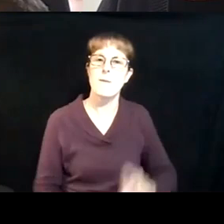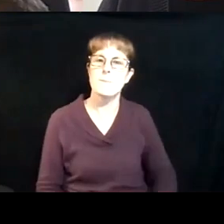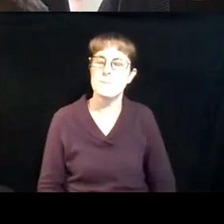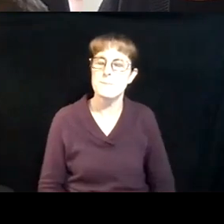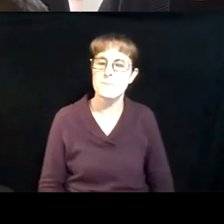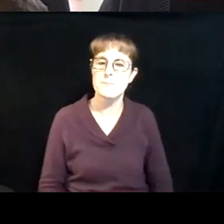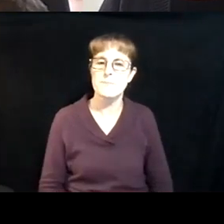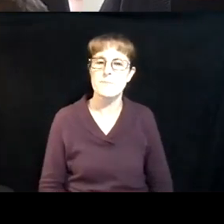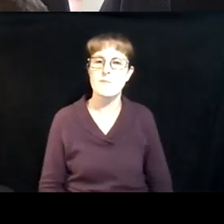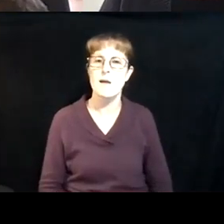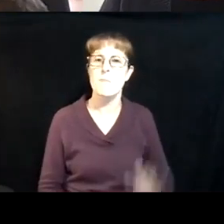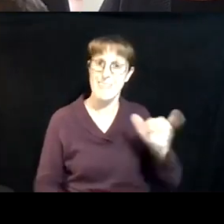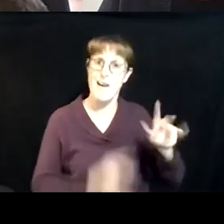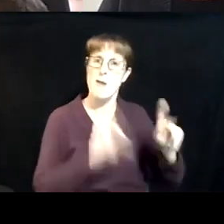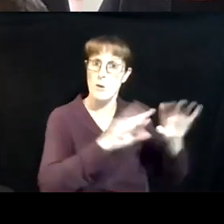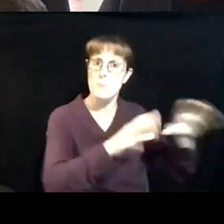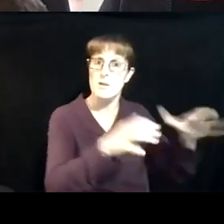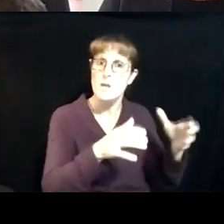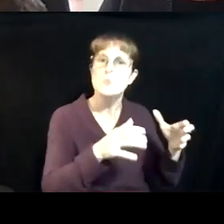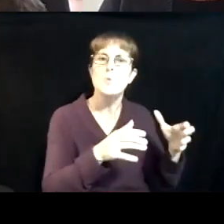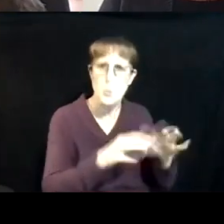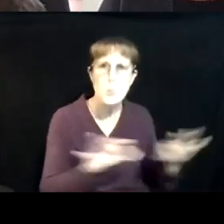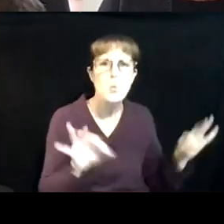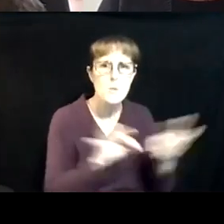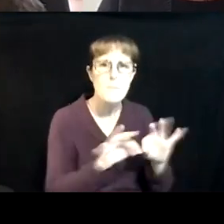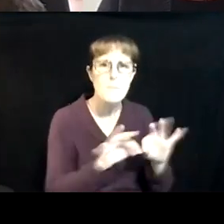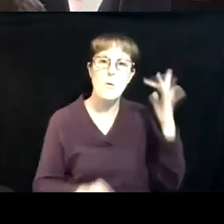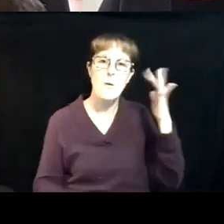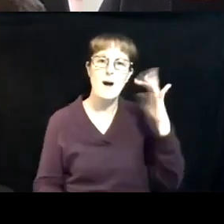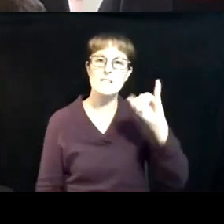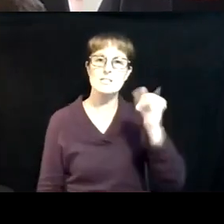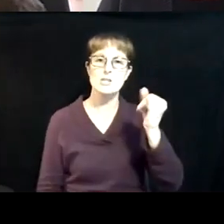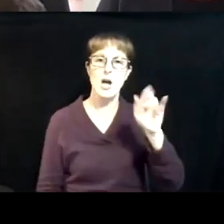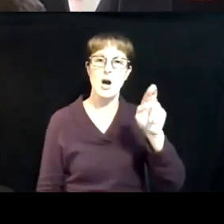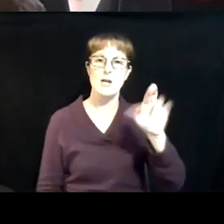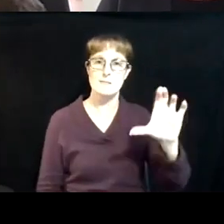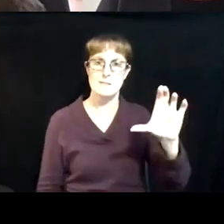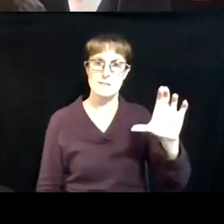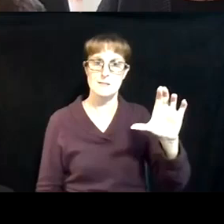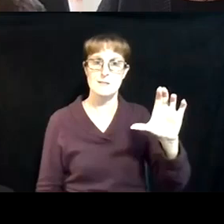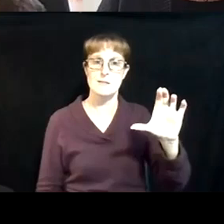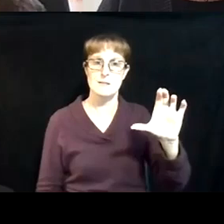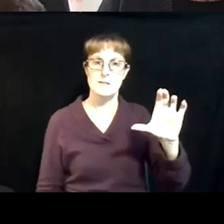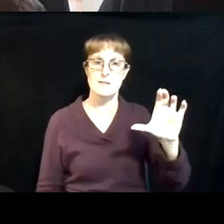because one of the ways that JRC, has remained,